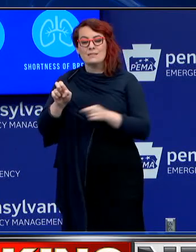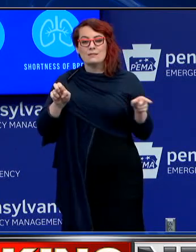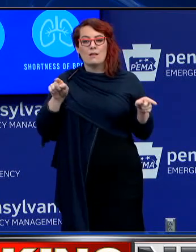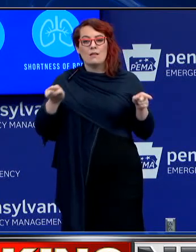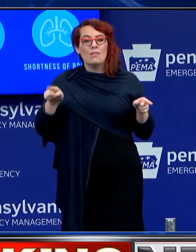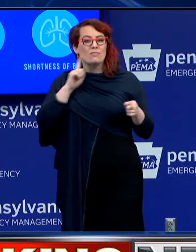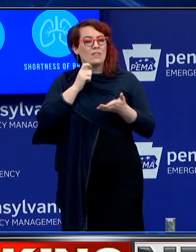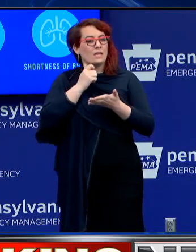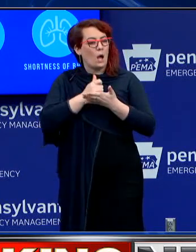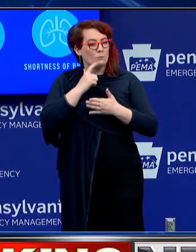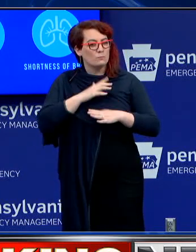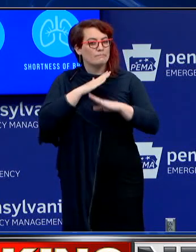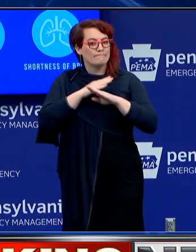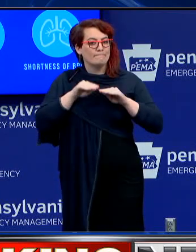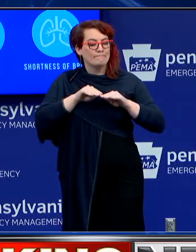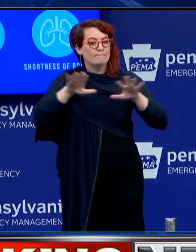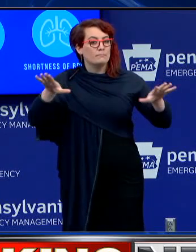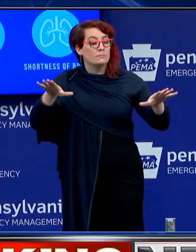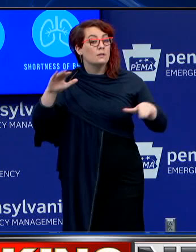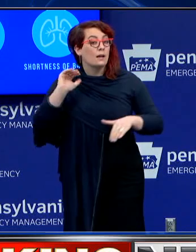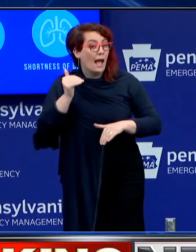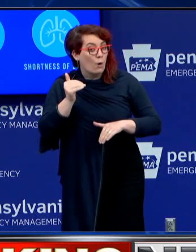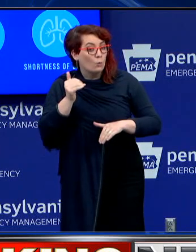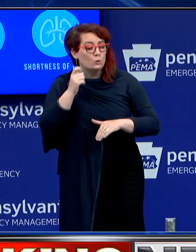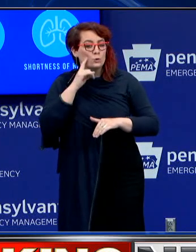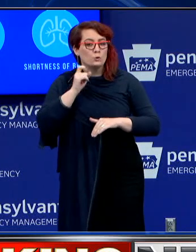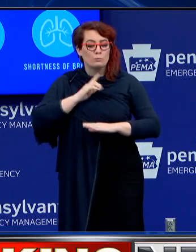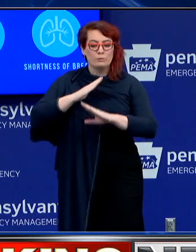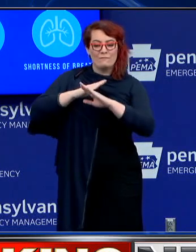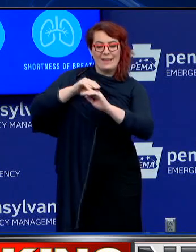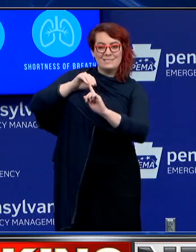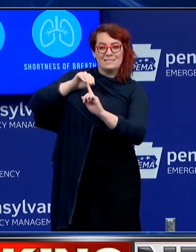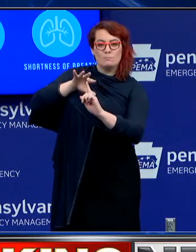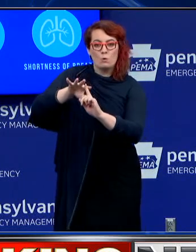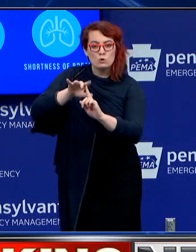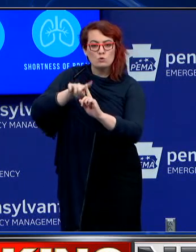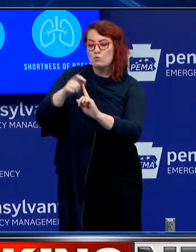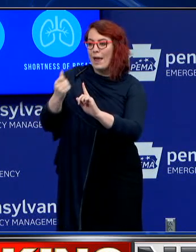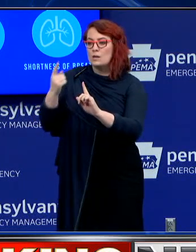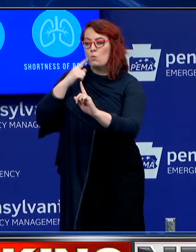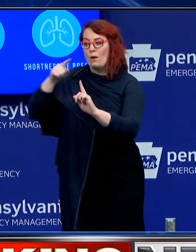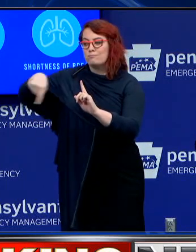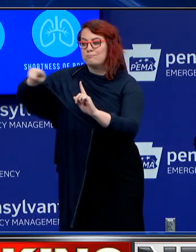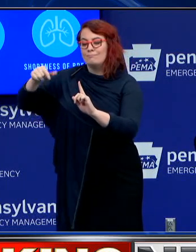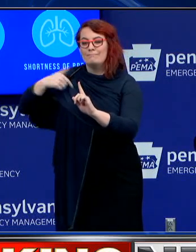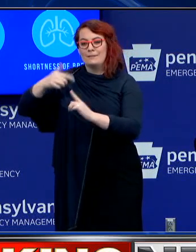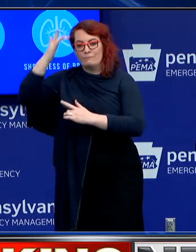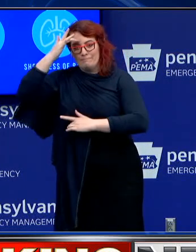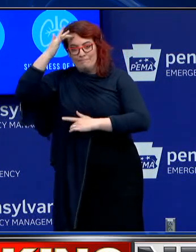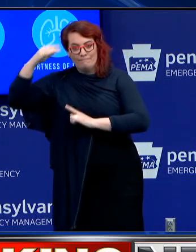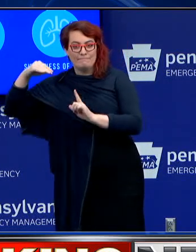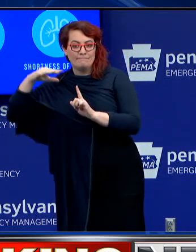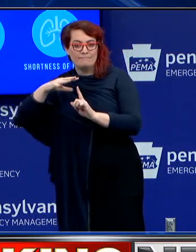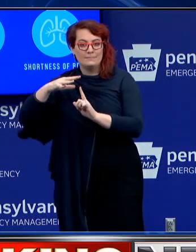TEACHERS FOR THE STEAL. >> MRS. McGONE KEL. >> DEMOCRATS. MRS. McGONE KEL. >> DEMOCRATS. >> THE WIG PARTY, IN WHAT DEMOCRATS. >> THE WIG PARTY, IN WHAT NICKELODEON SNOW DOES A GROUP OF